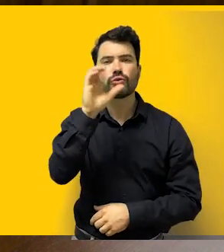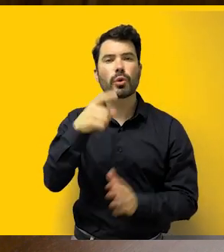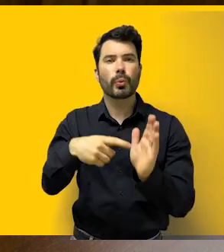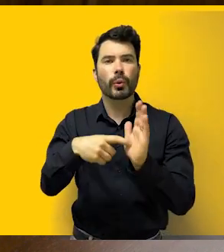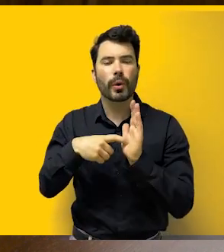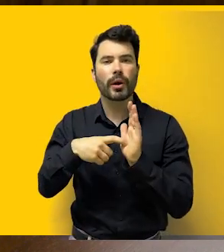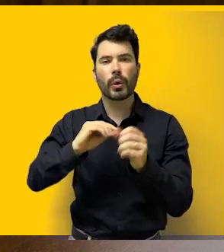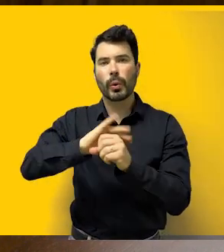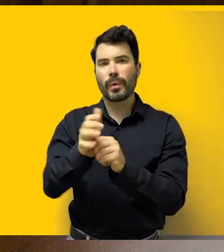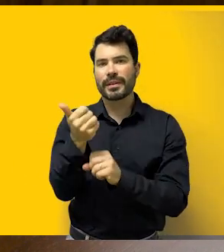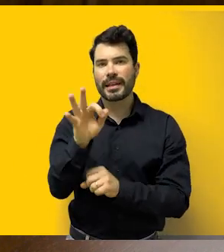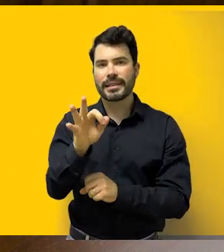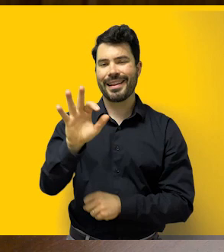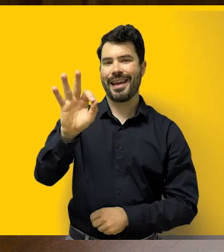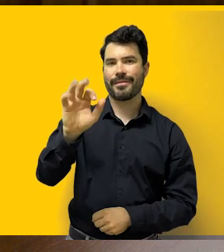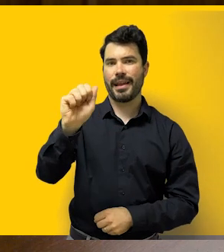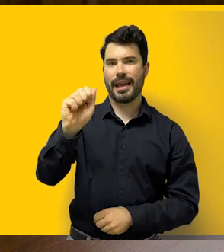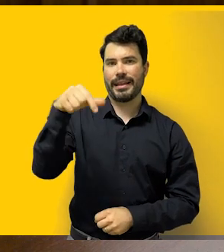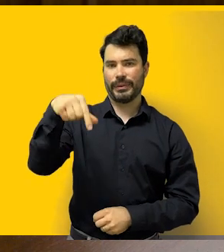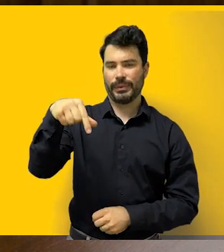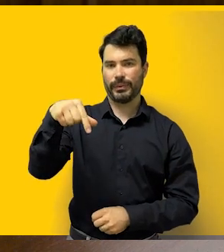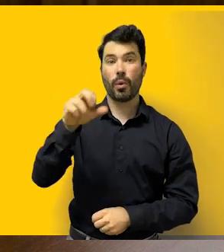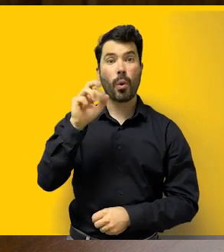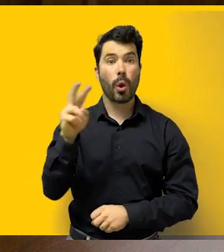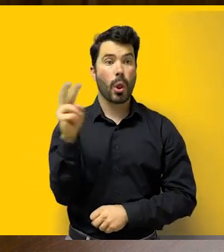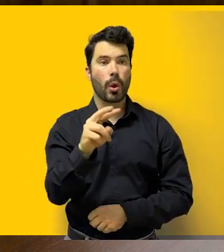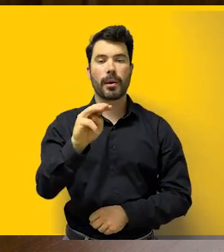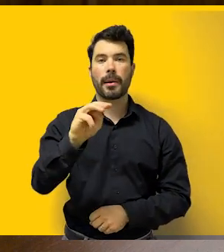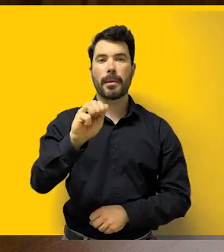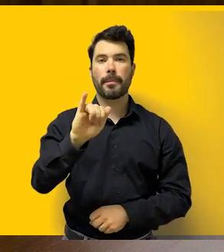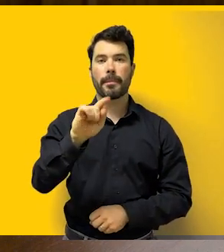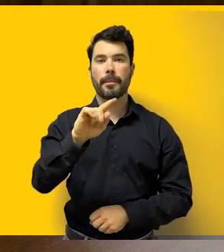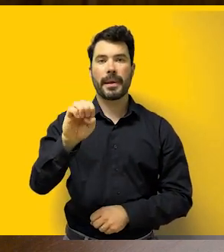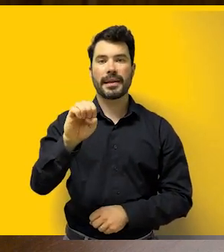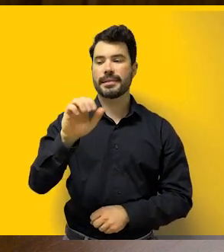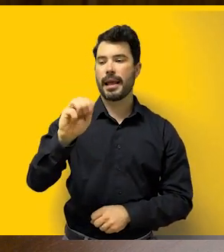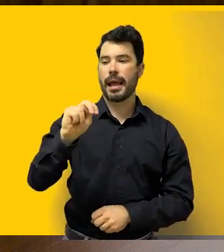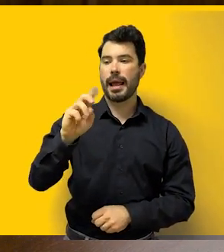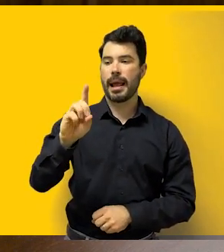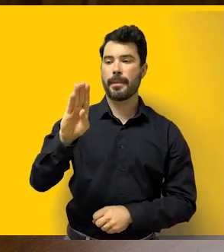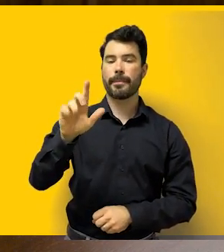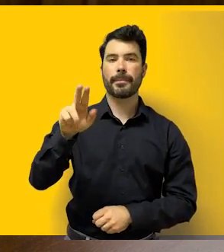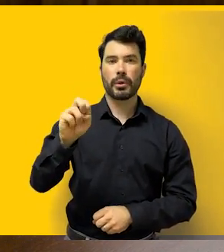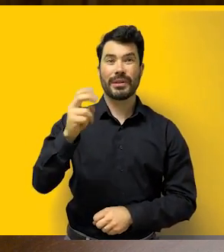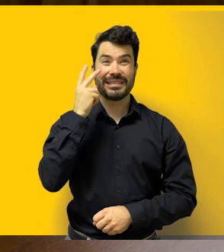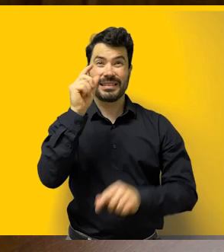that may be associated with severe disease or hospitalization. There is robust safety and efficacy data